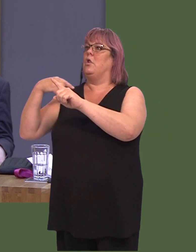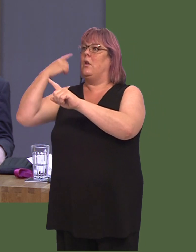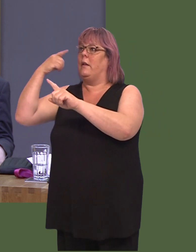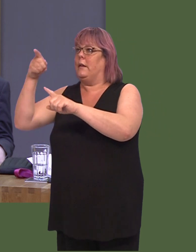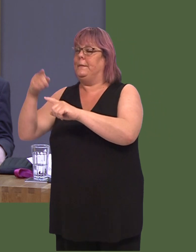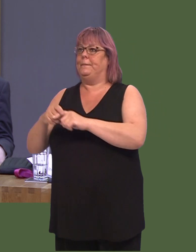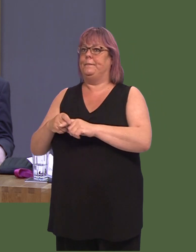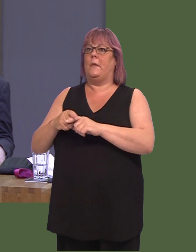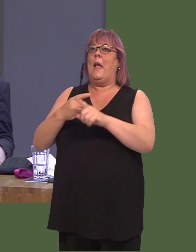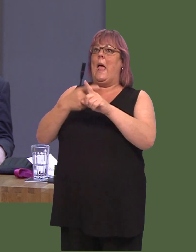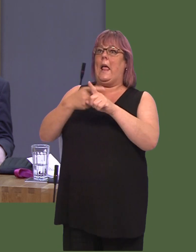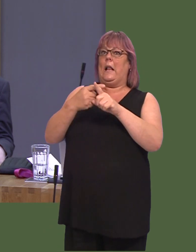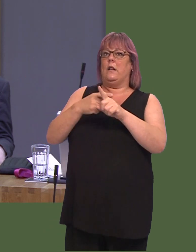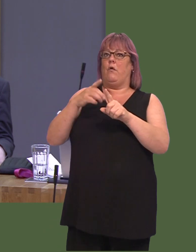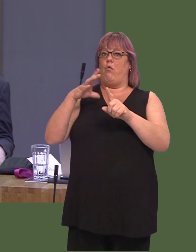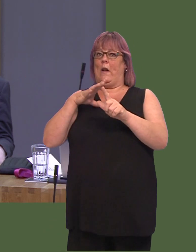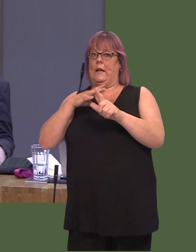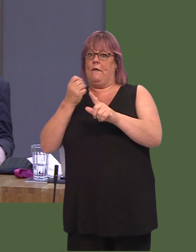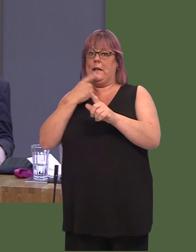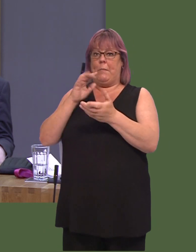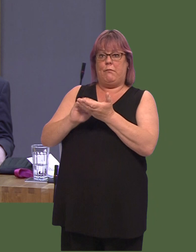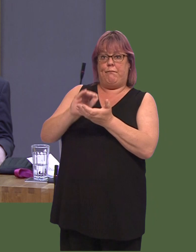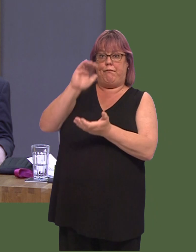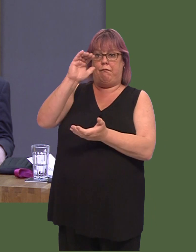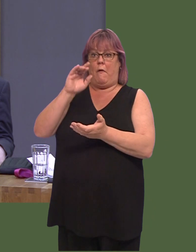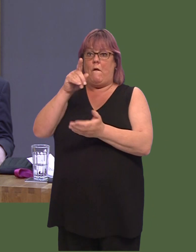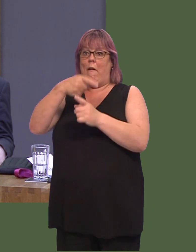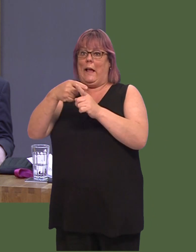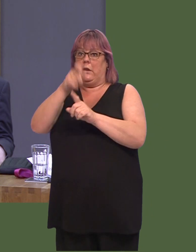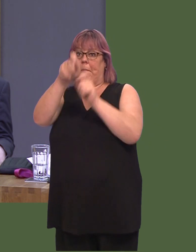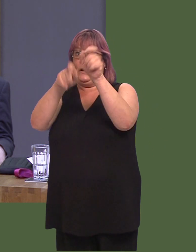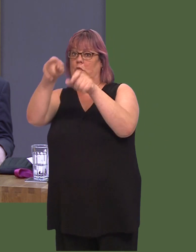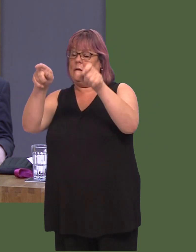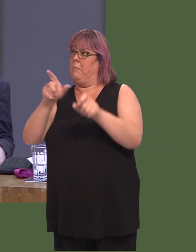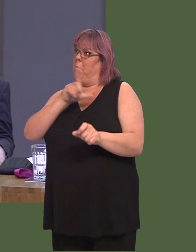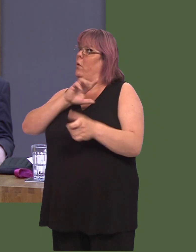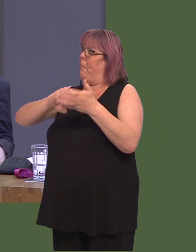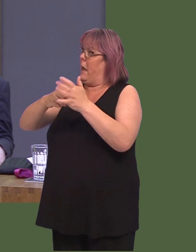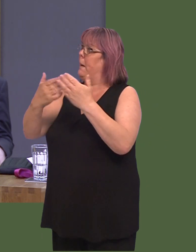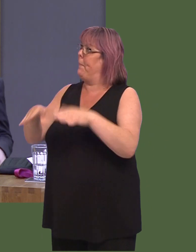preparing to stockpile medicines made outside the UK for English patients. That's what planning does.